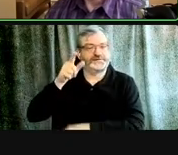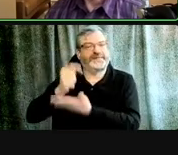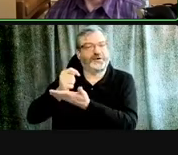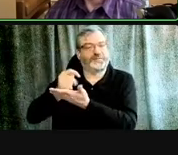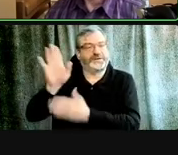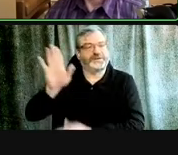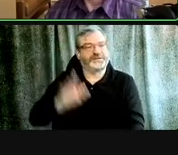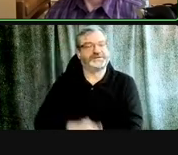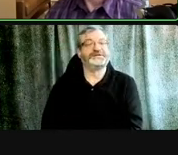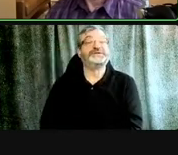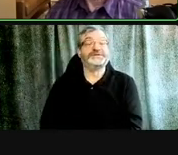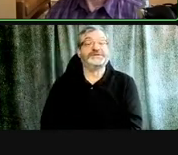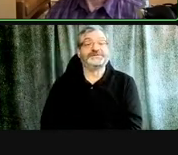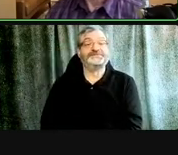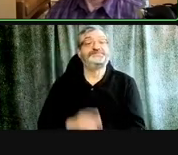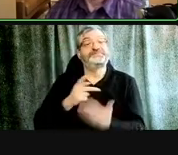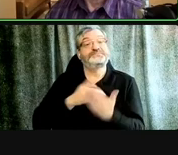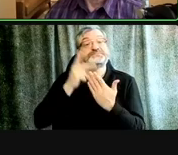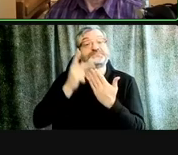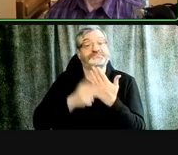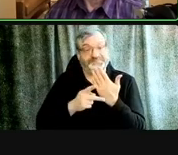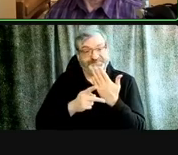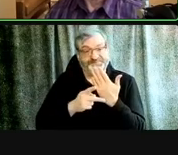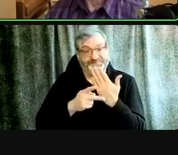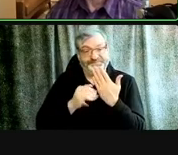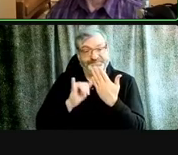We did a project where we invited people to interact with sacred objects,